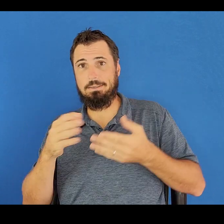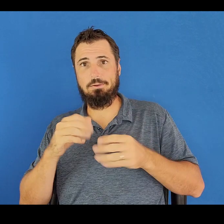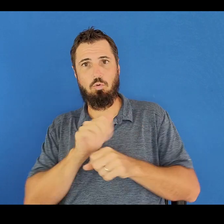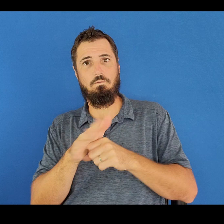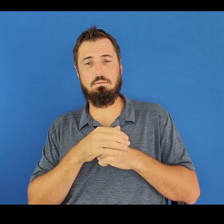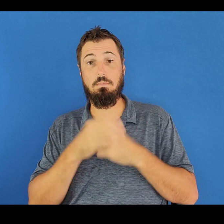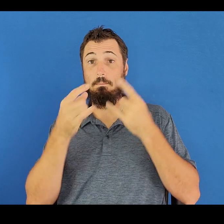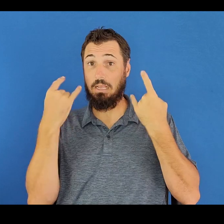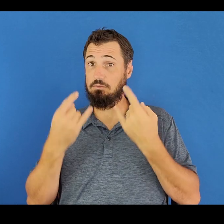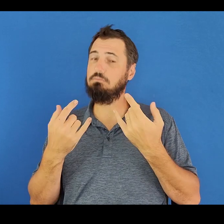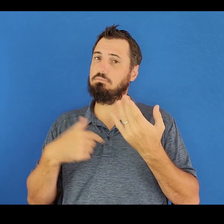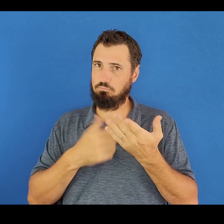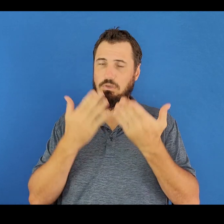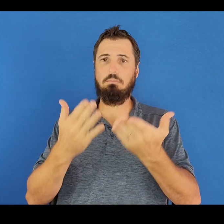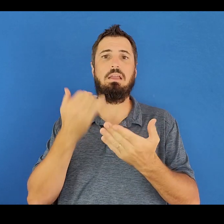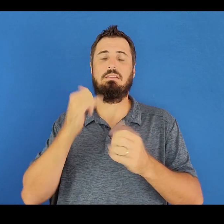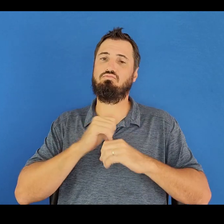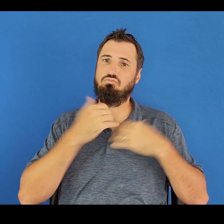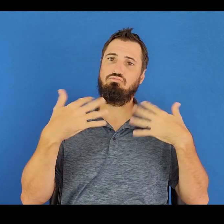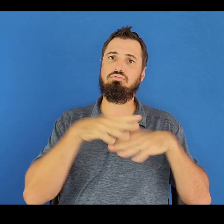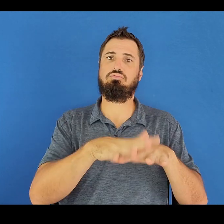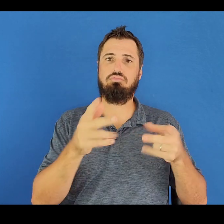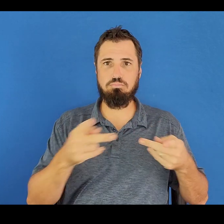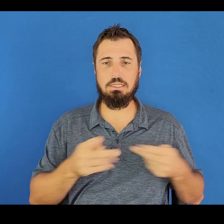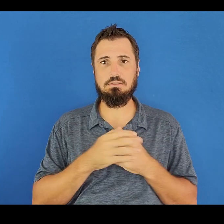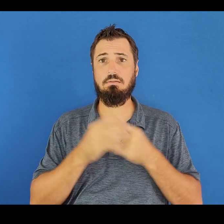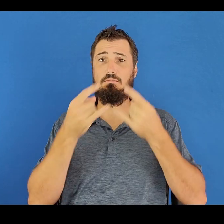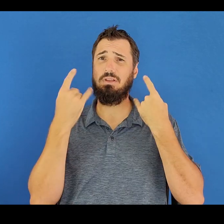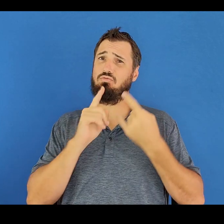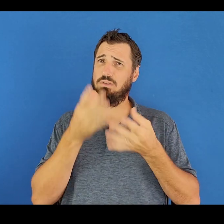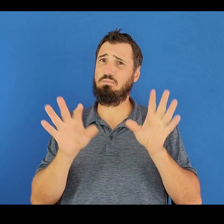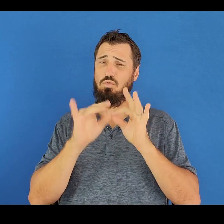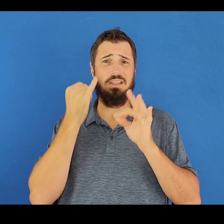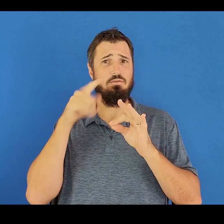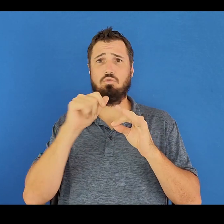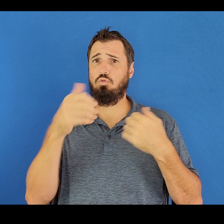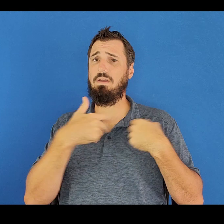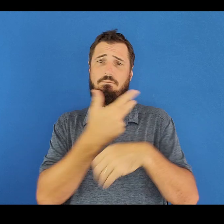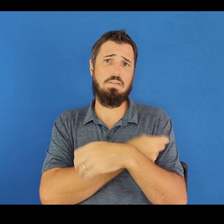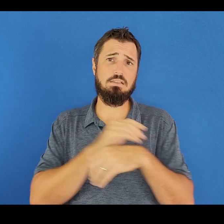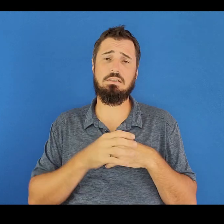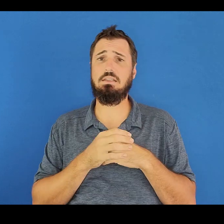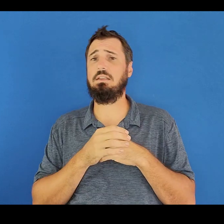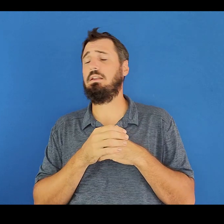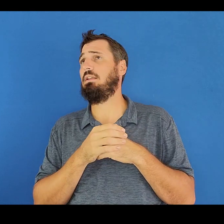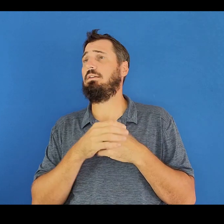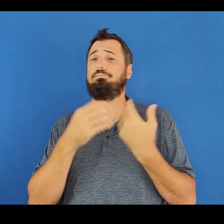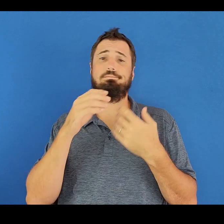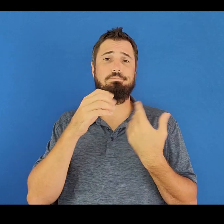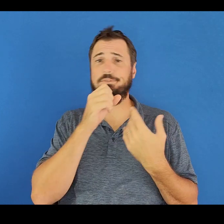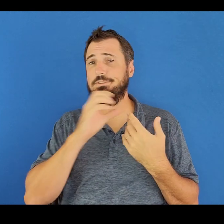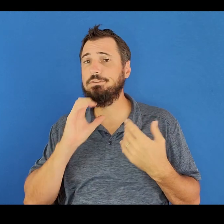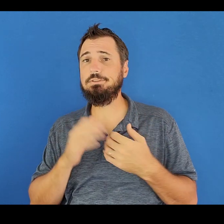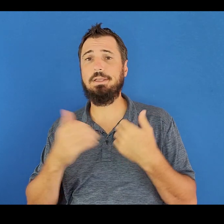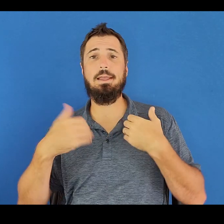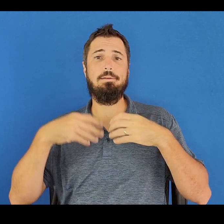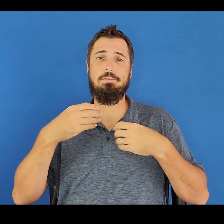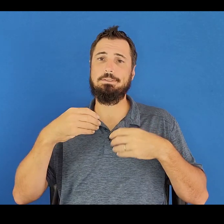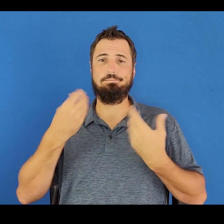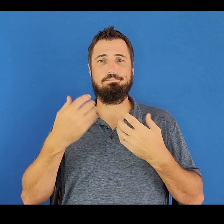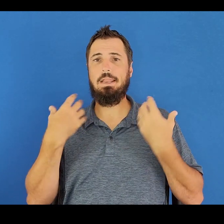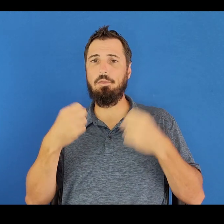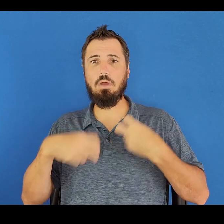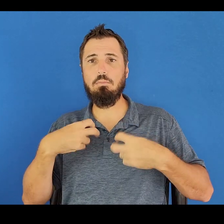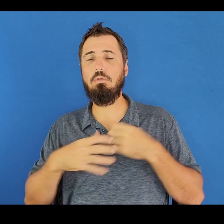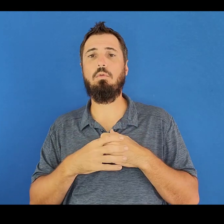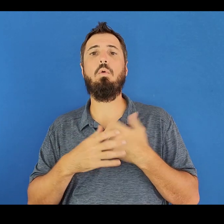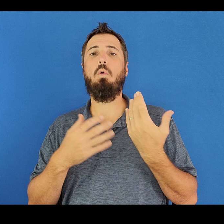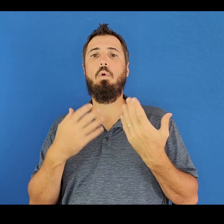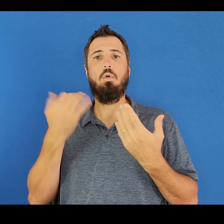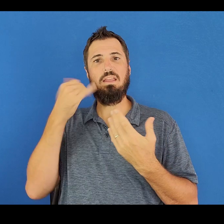Masks are recommended if you are in a crowded setting. Masks are especially important if you are unvaccinated, elderly, have underlying health conditions, or care for people at high risk of